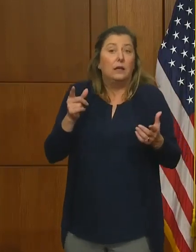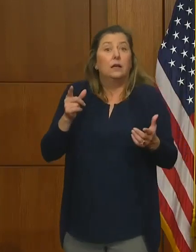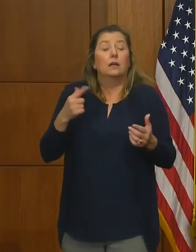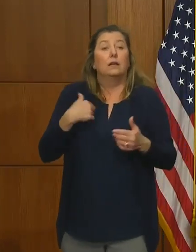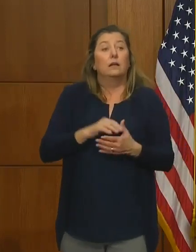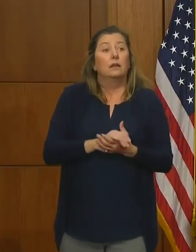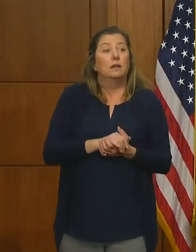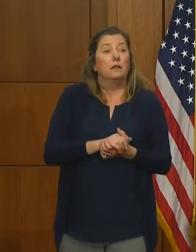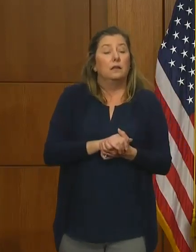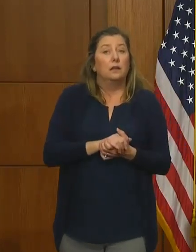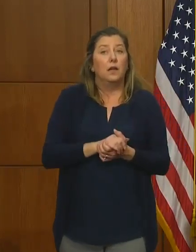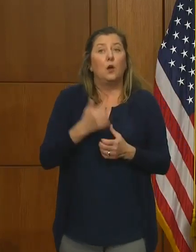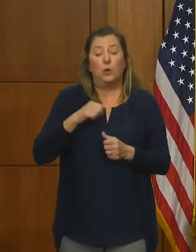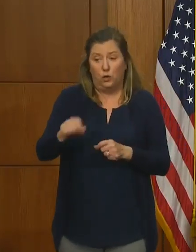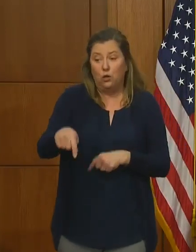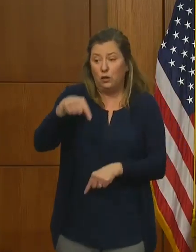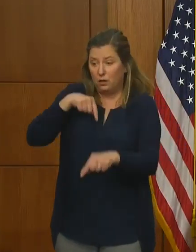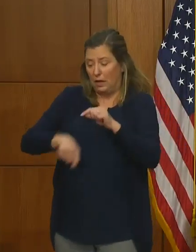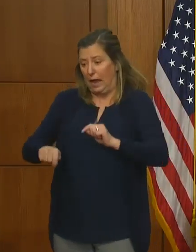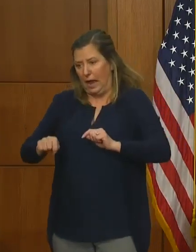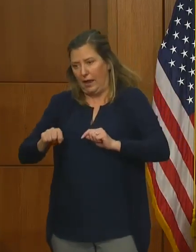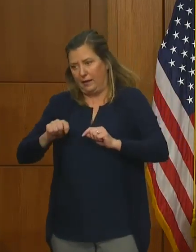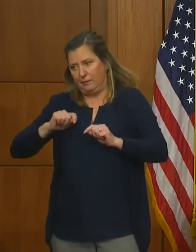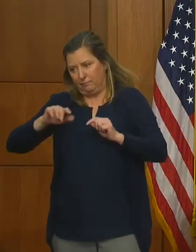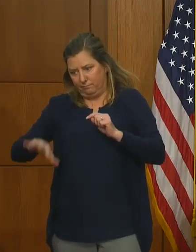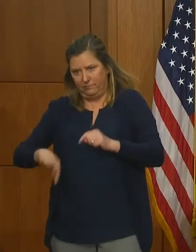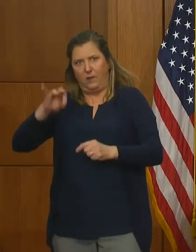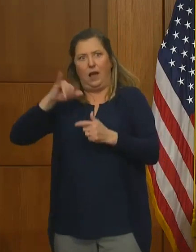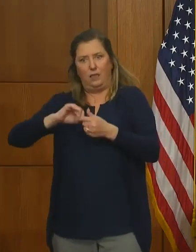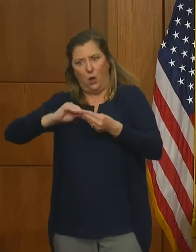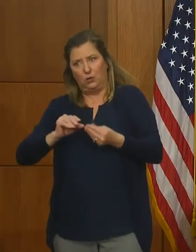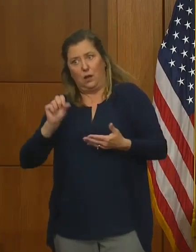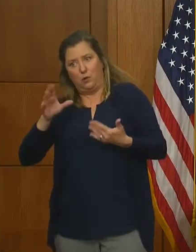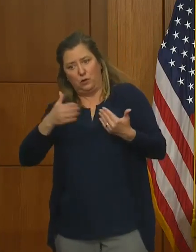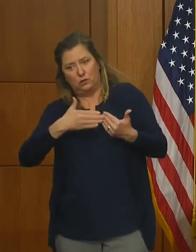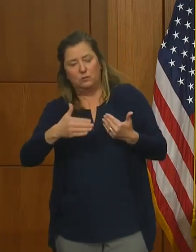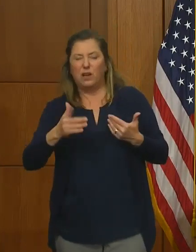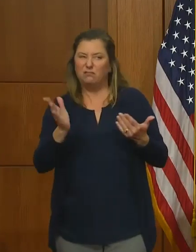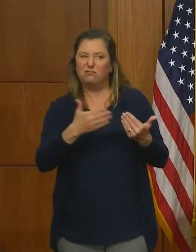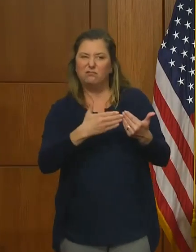THAT'S A DIFFERENT STORY SO YOU CAN REALLY COMPARE NOW WE COULD